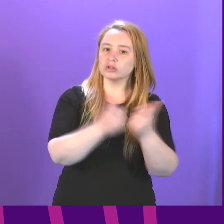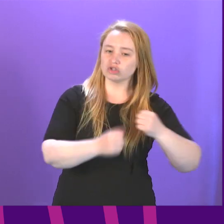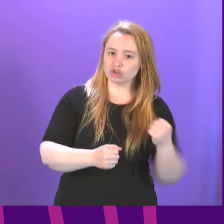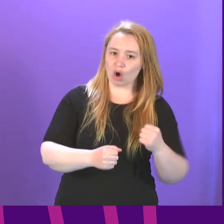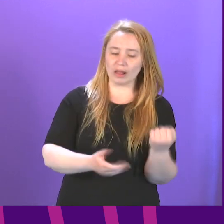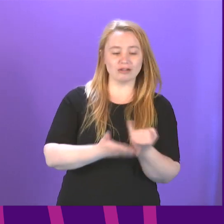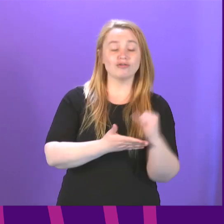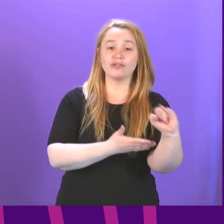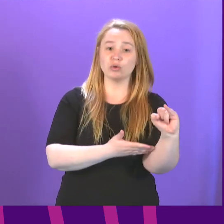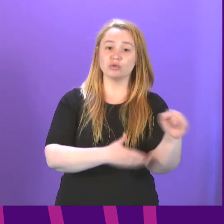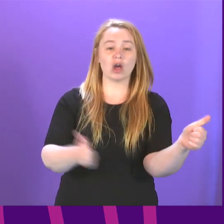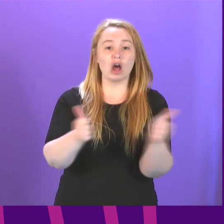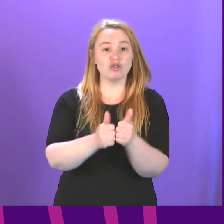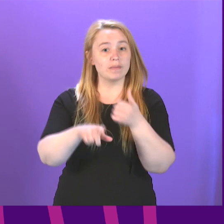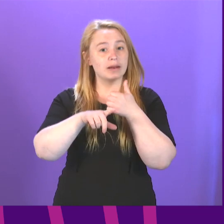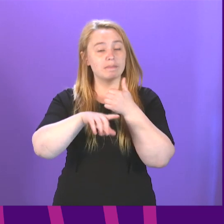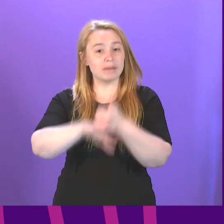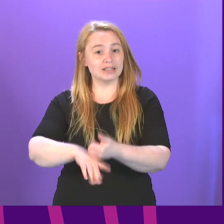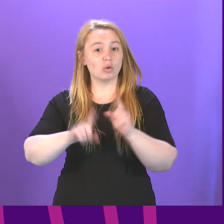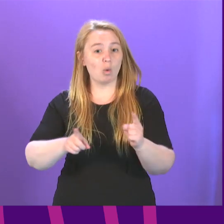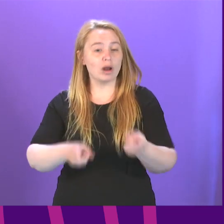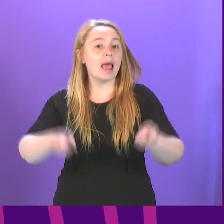the agreement was based on an employer-side proposal.